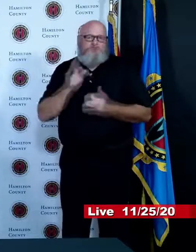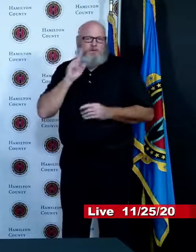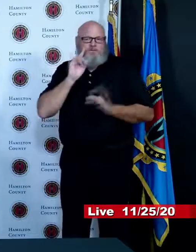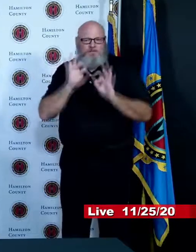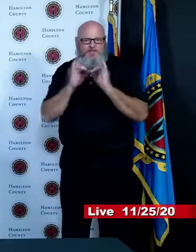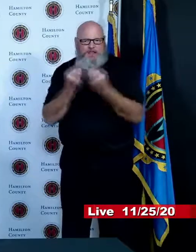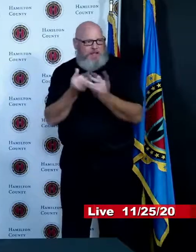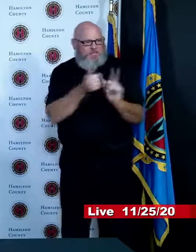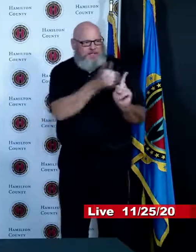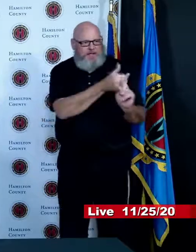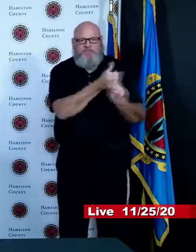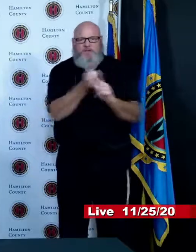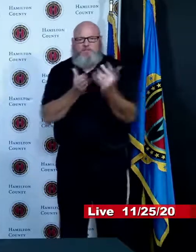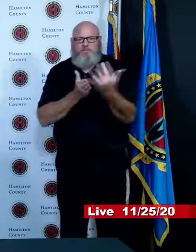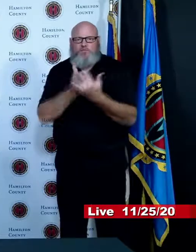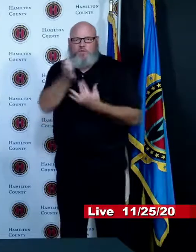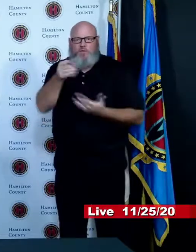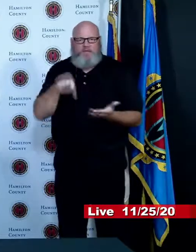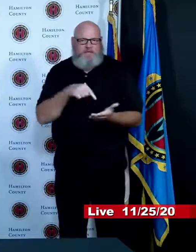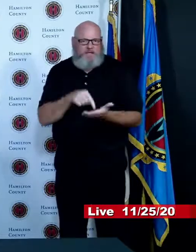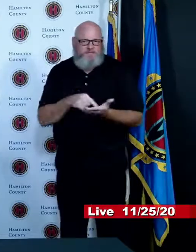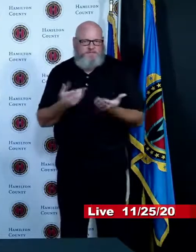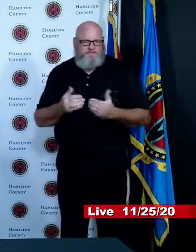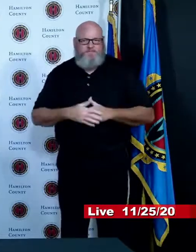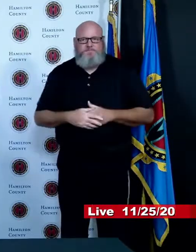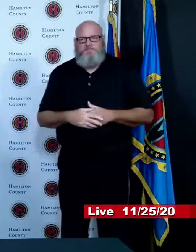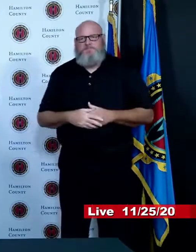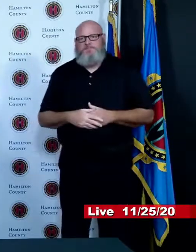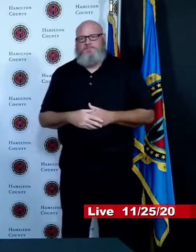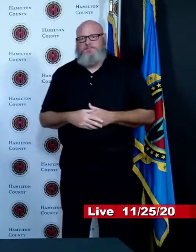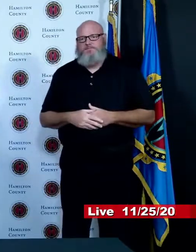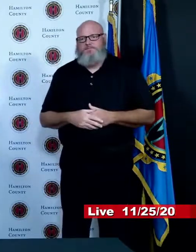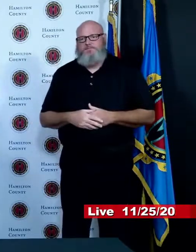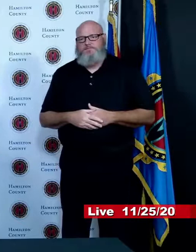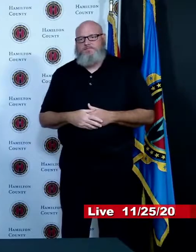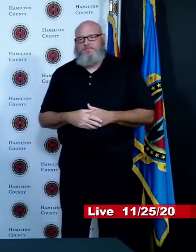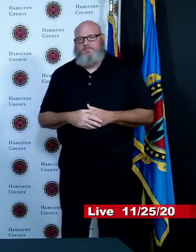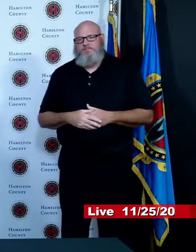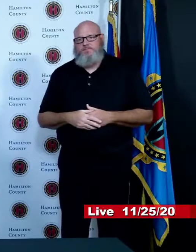that would be a good thing so it's very early I just read the the article last night about it and